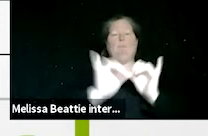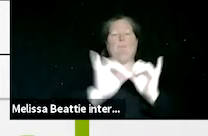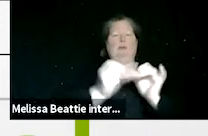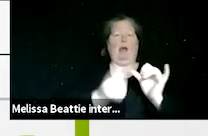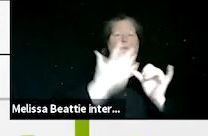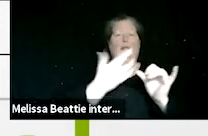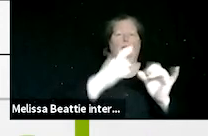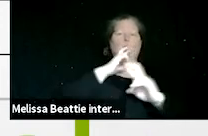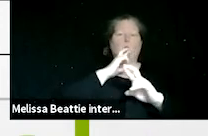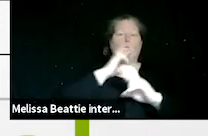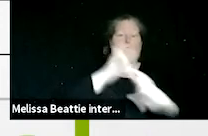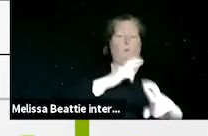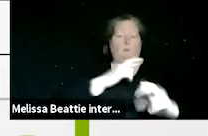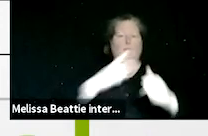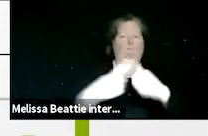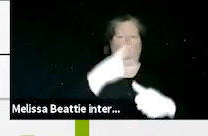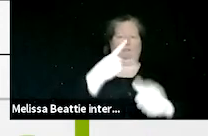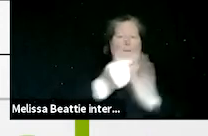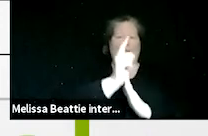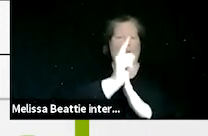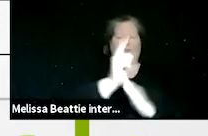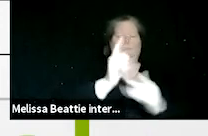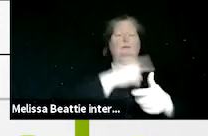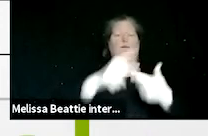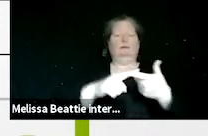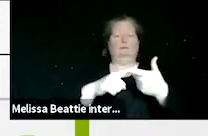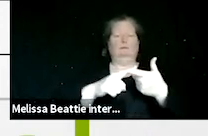on a given fish, the number of reports we got